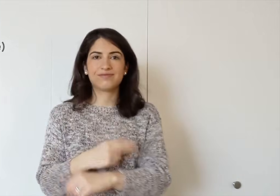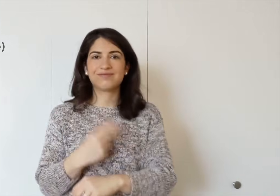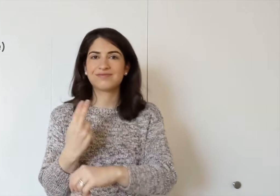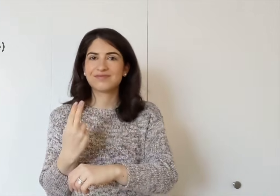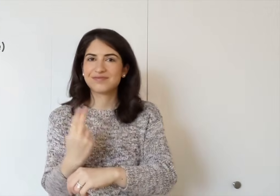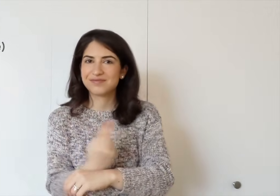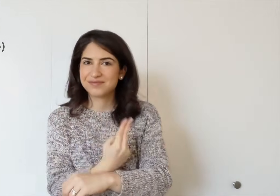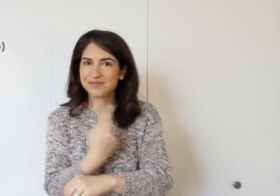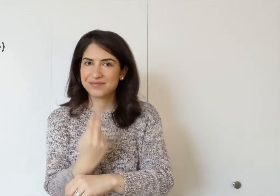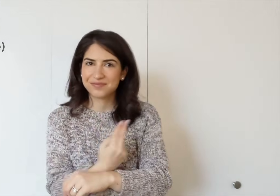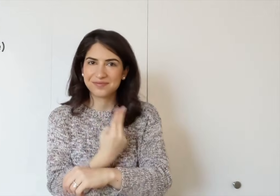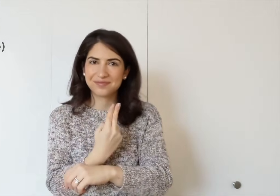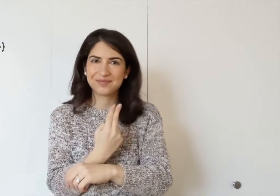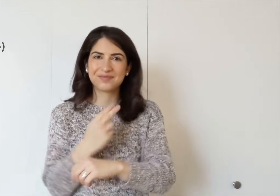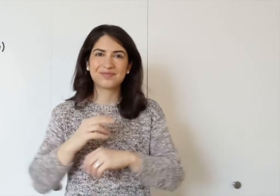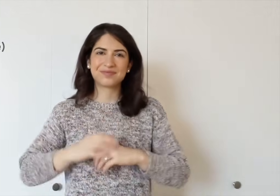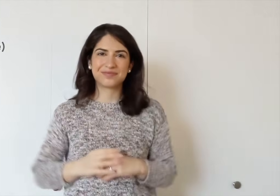USE